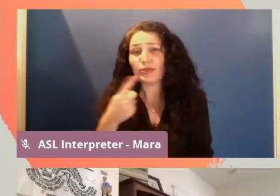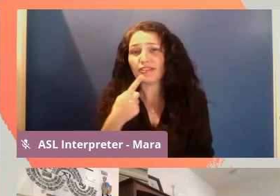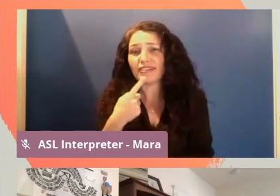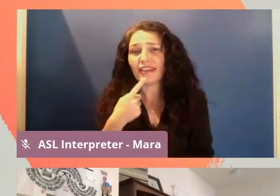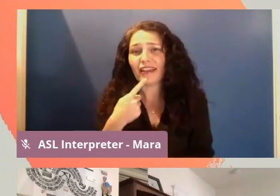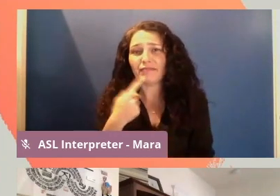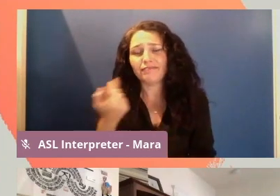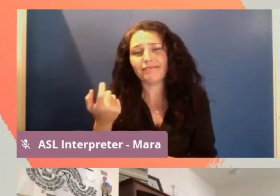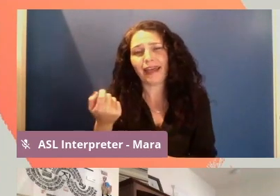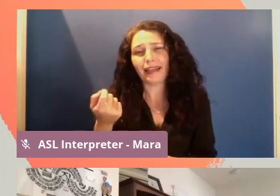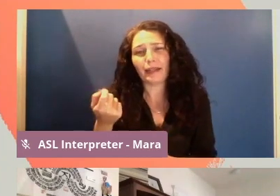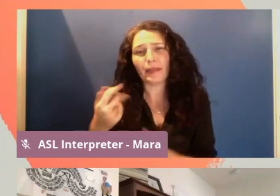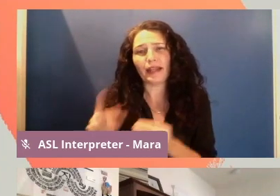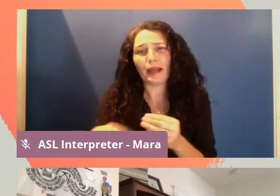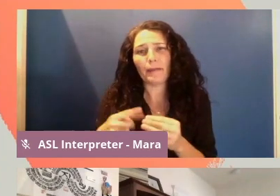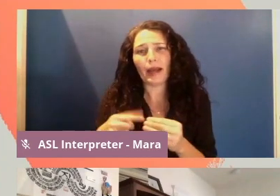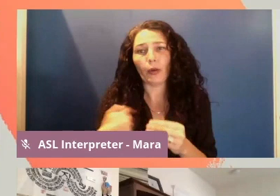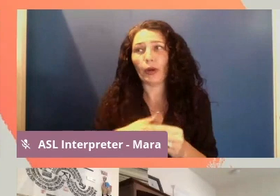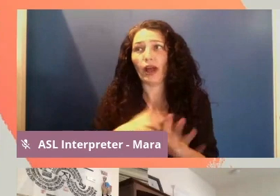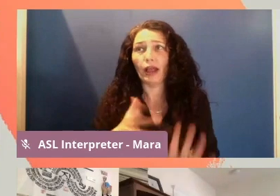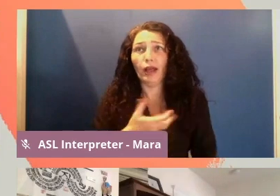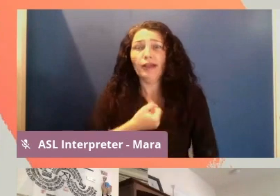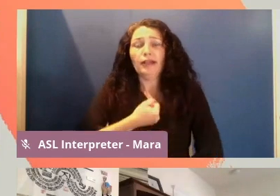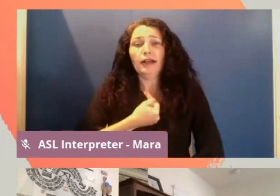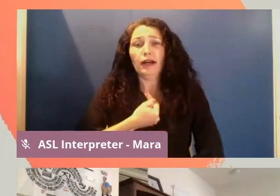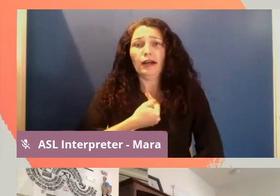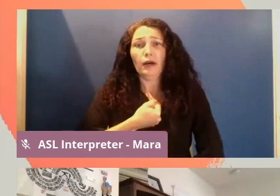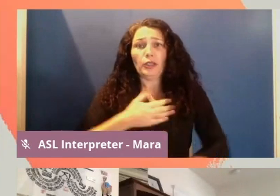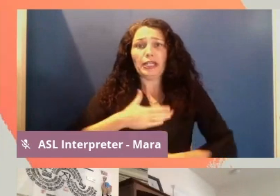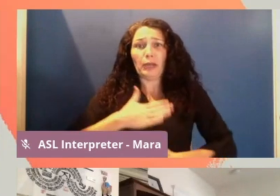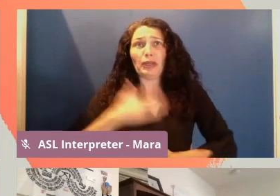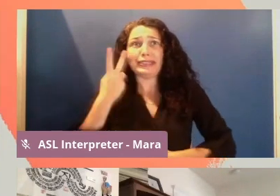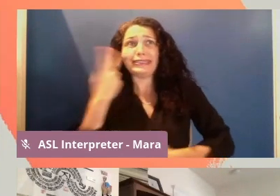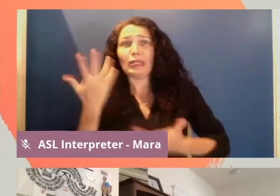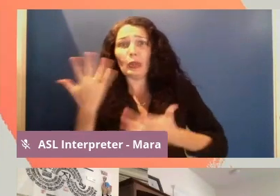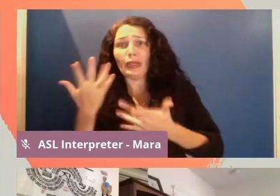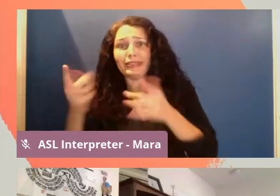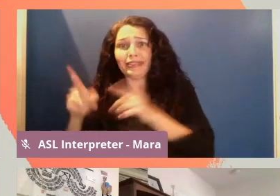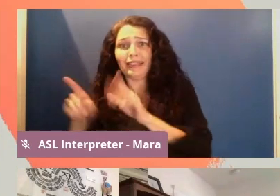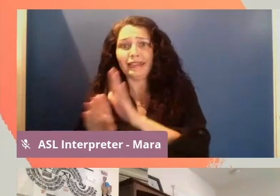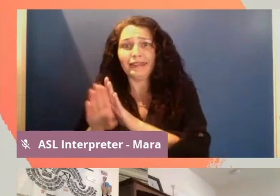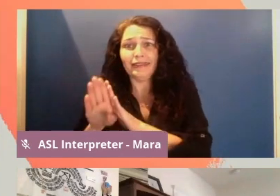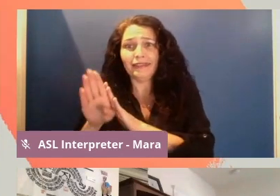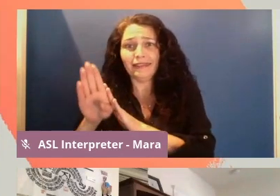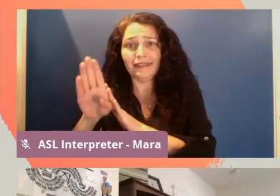we all like are holding our breath with what's unfolding politically in this very moment,